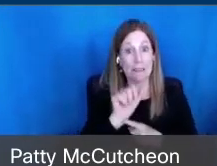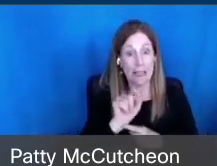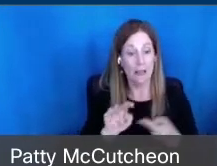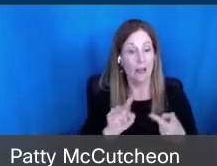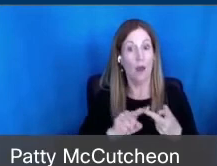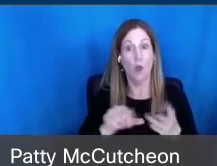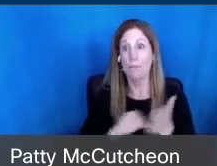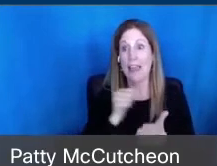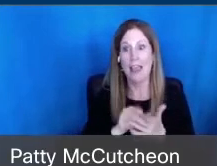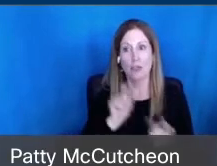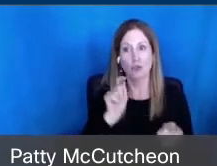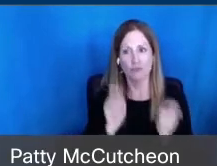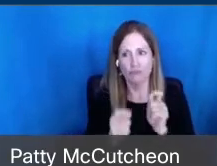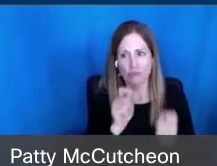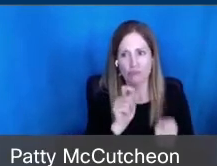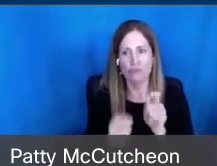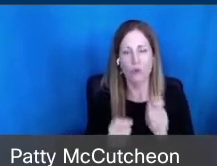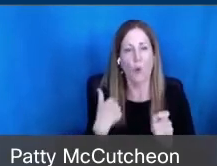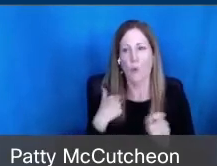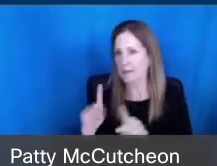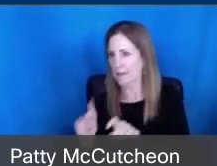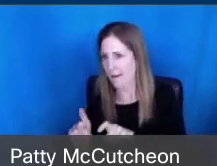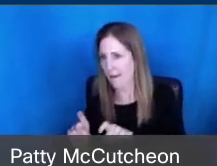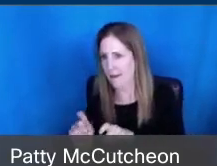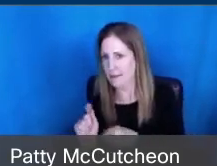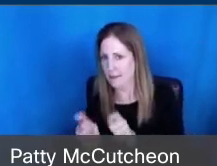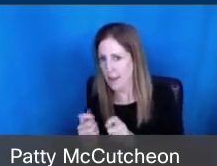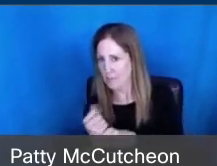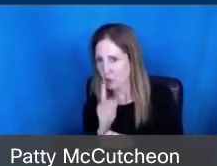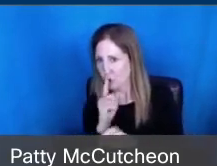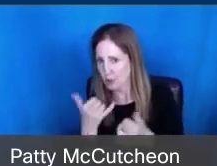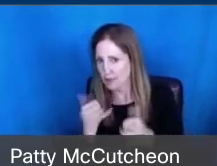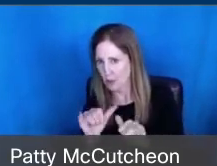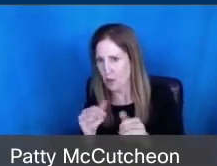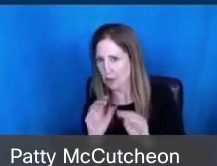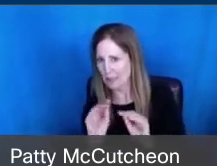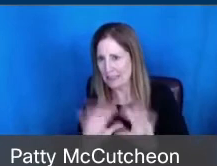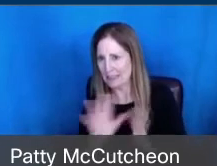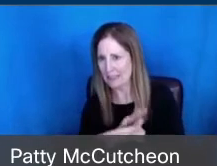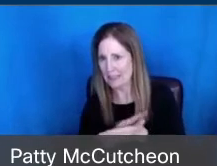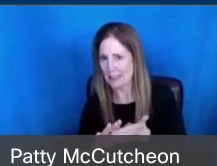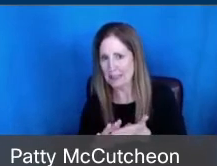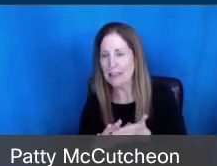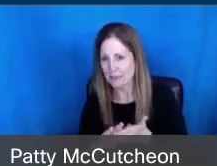we continued to test and adapt to make sure we're still providing good, clean, clear data that's accessible to everyone.